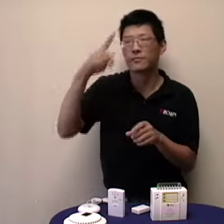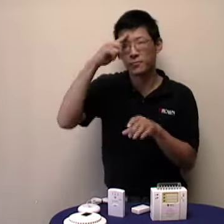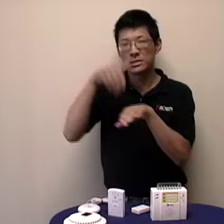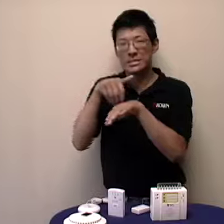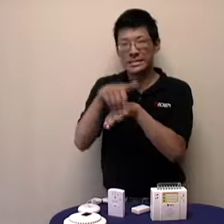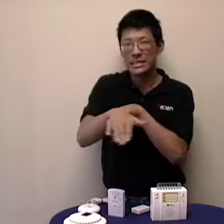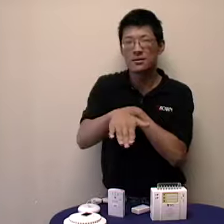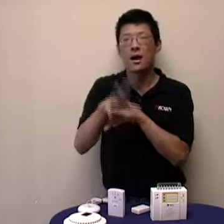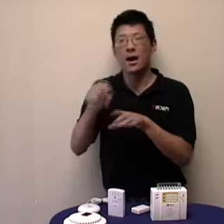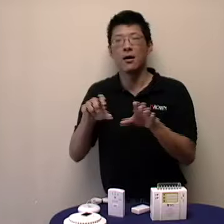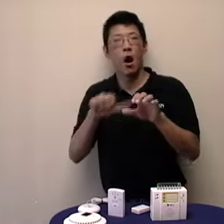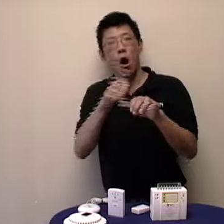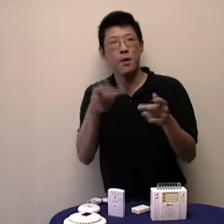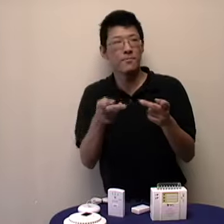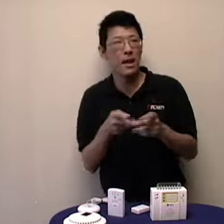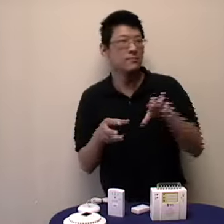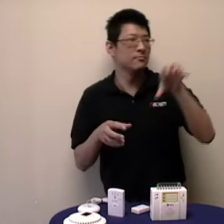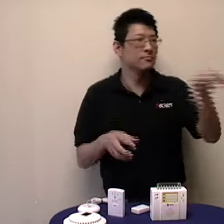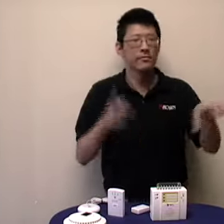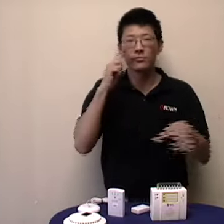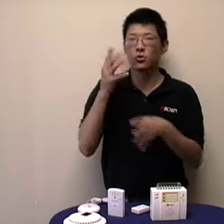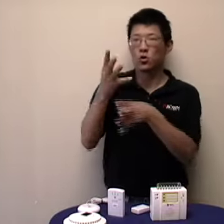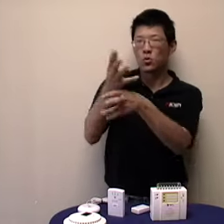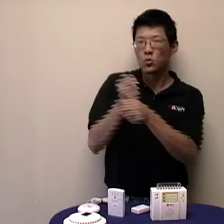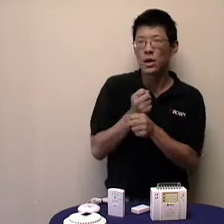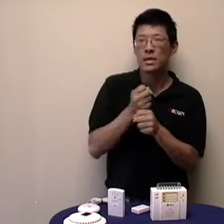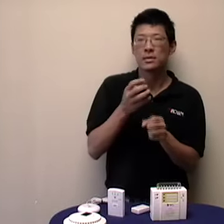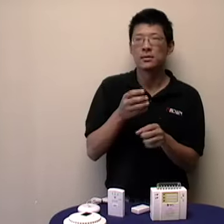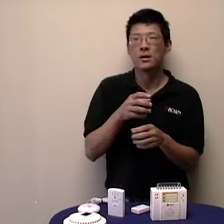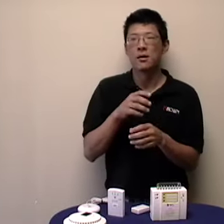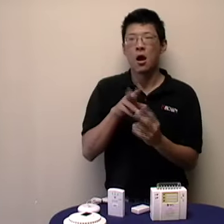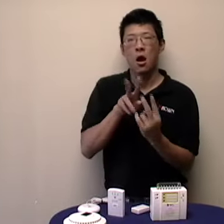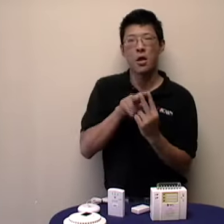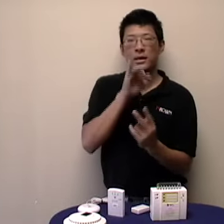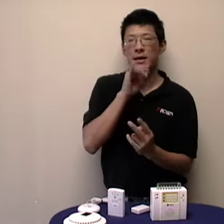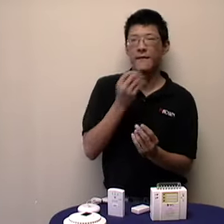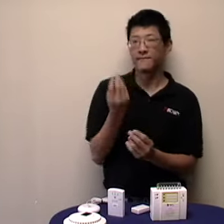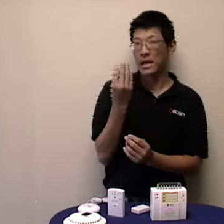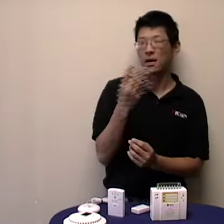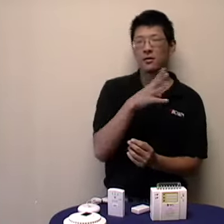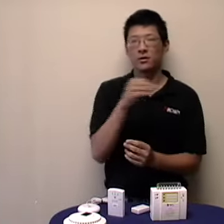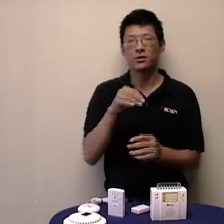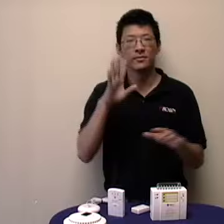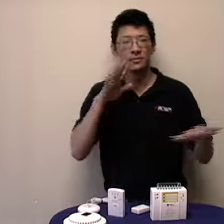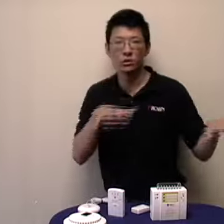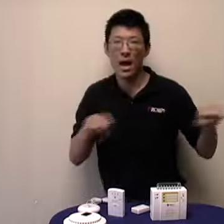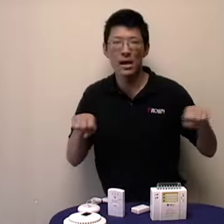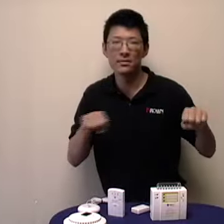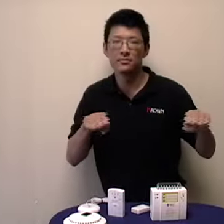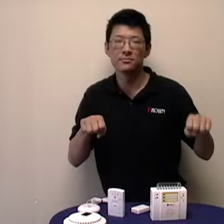many receivers in your home as you need to be notificated in any room with flash or vibration